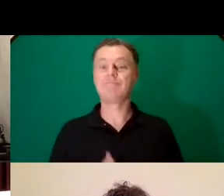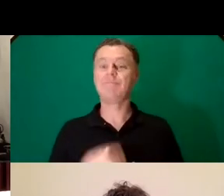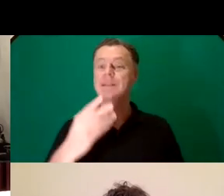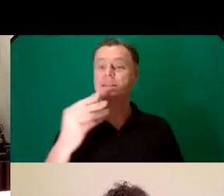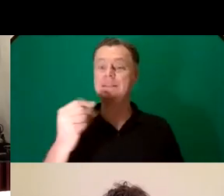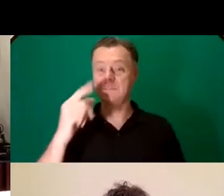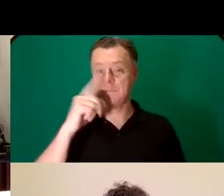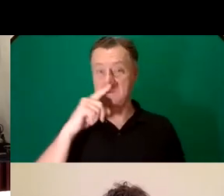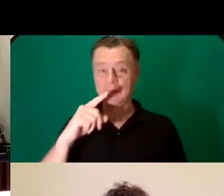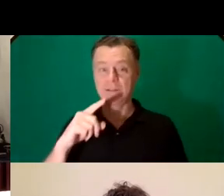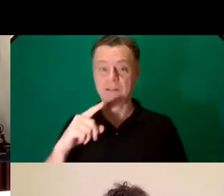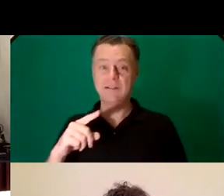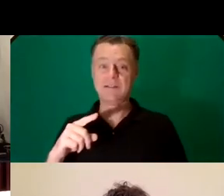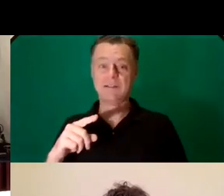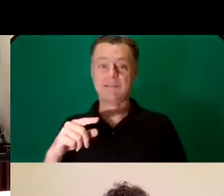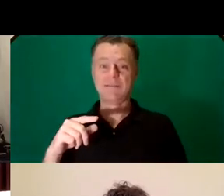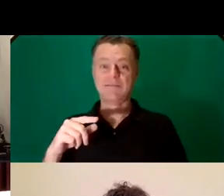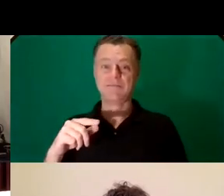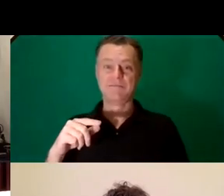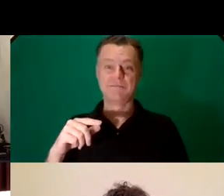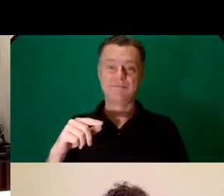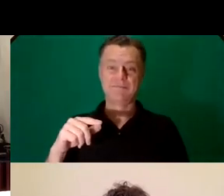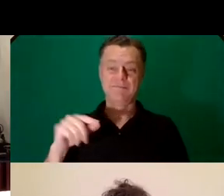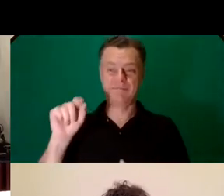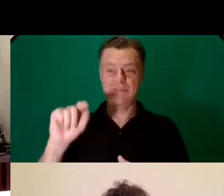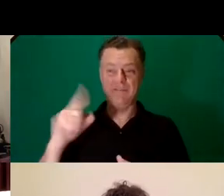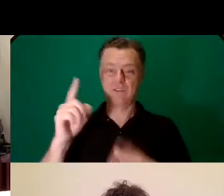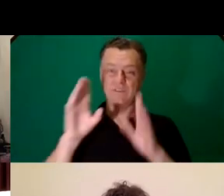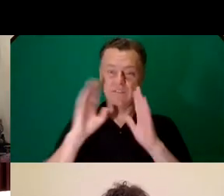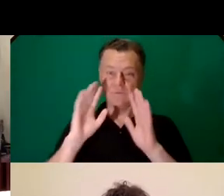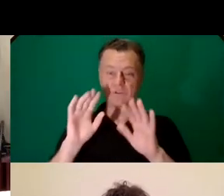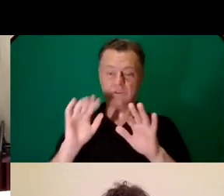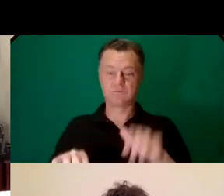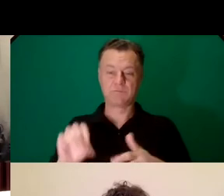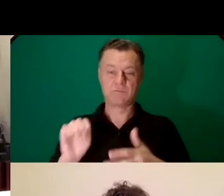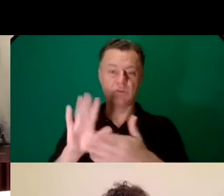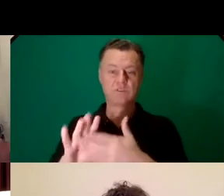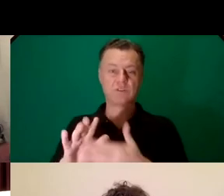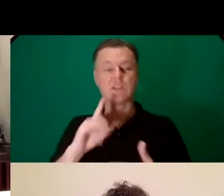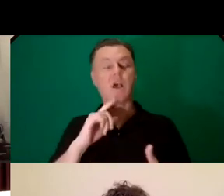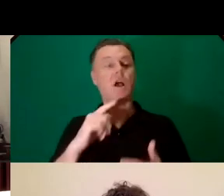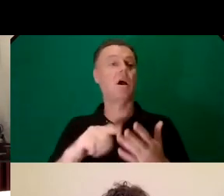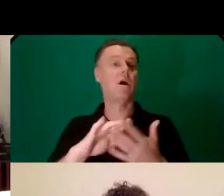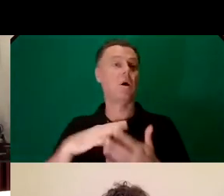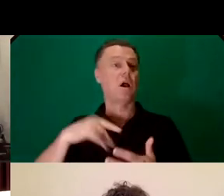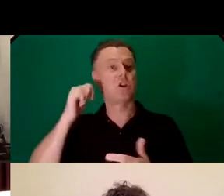people from just that post were like: "oh, I've got a friend, you know, who wears